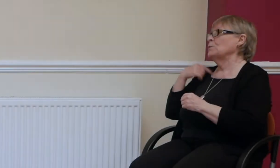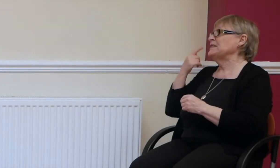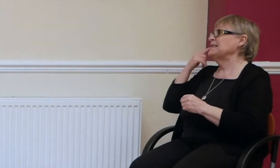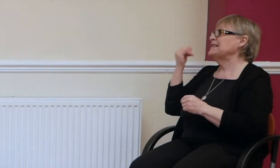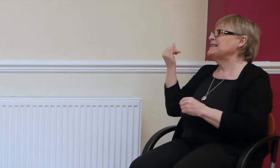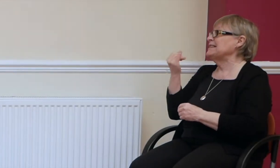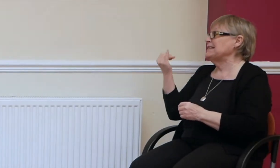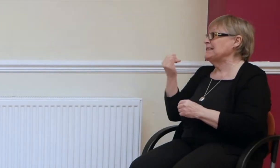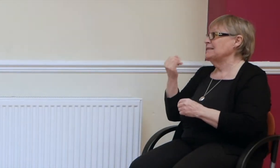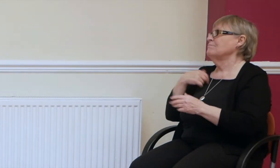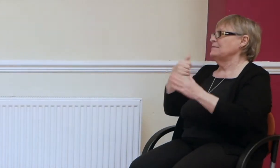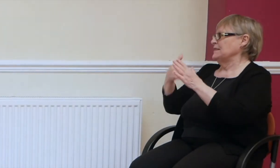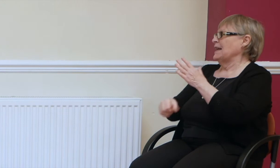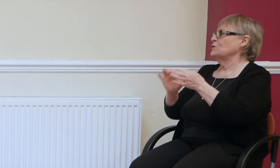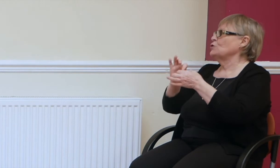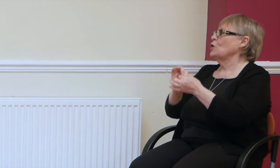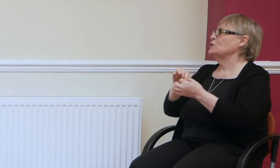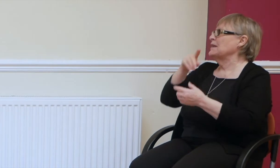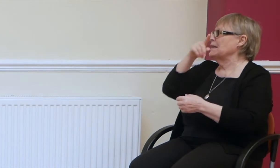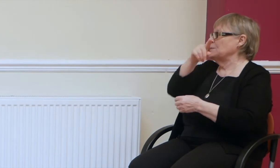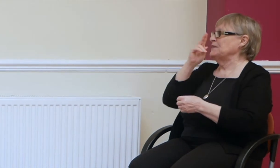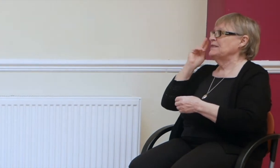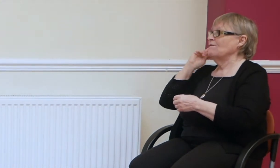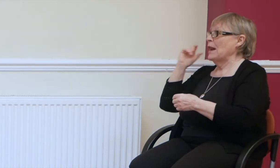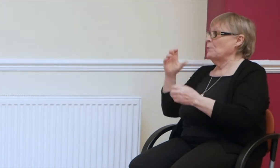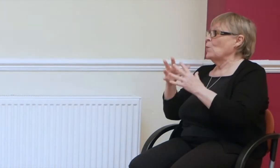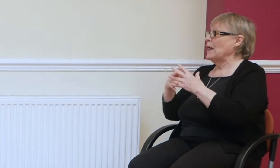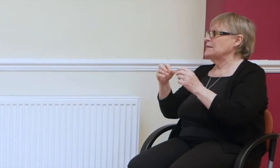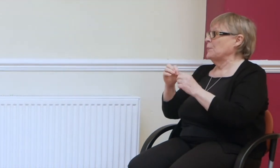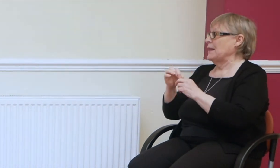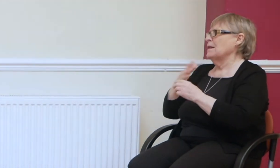I was 16 years old when I joined the Deaf Club at Windsor Place.